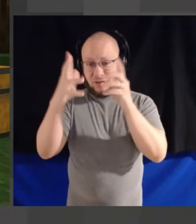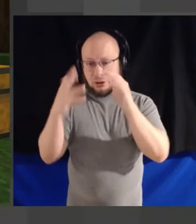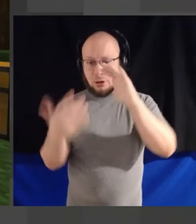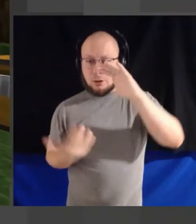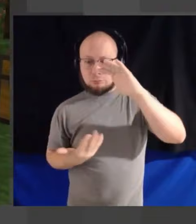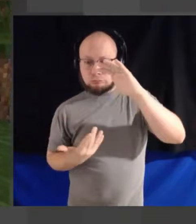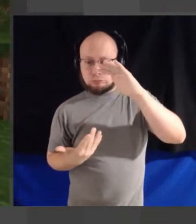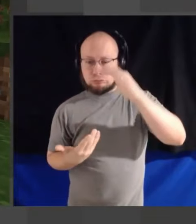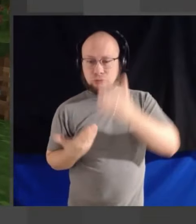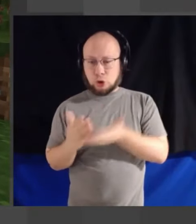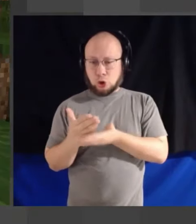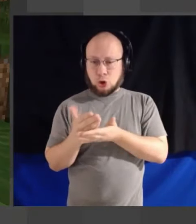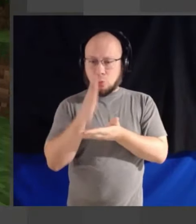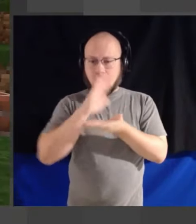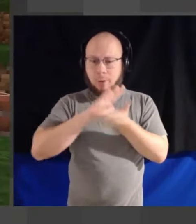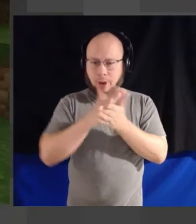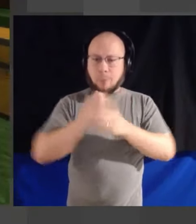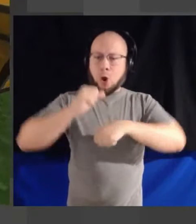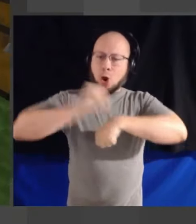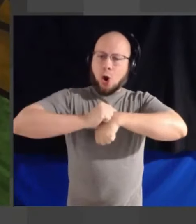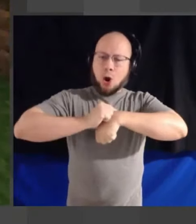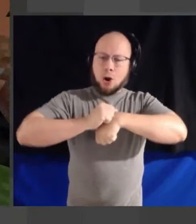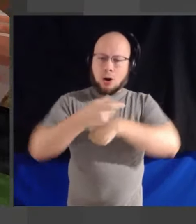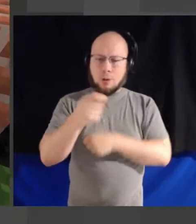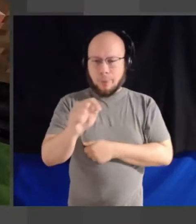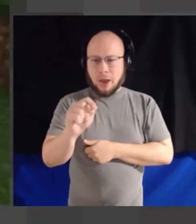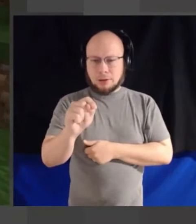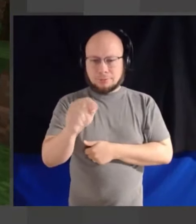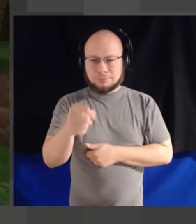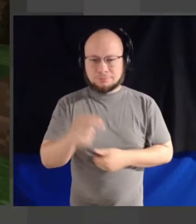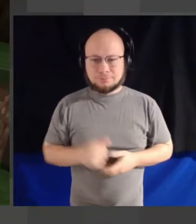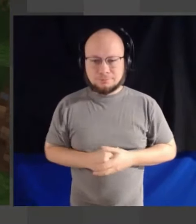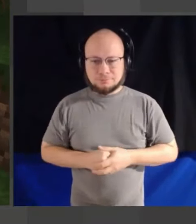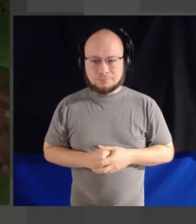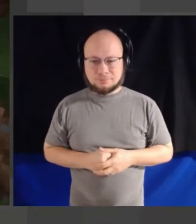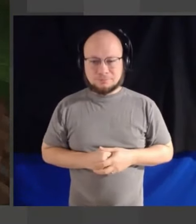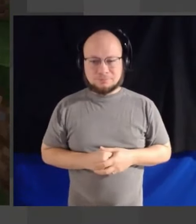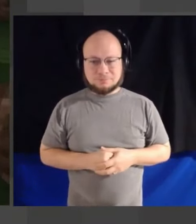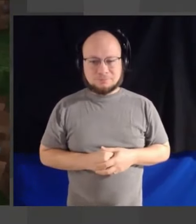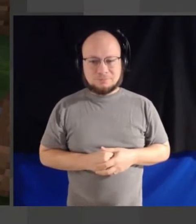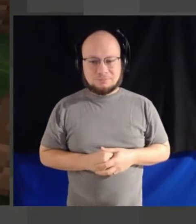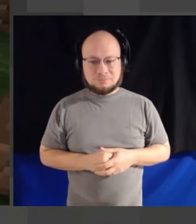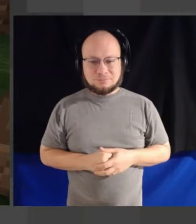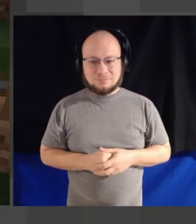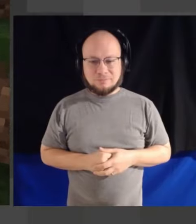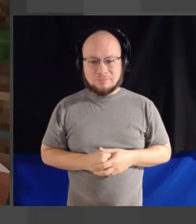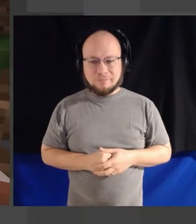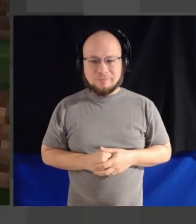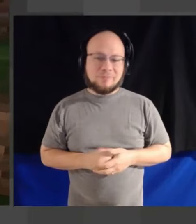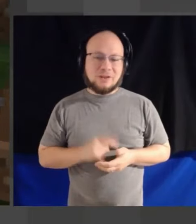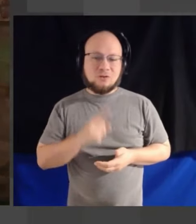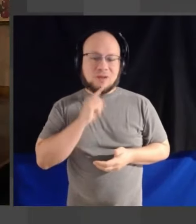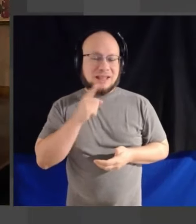YOUR CREATION YOU CAN FIRE THEM UP AND YOU HAVE YOUR OWN PAINTED